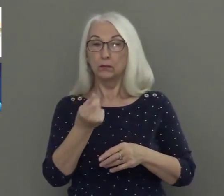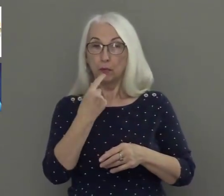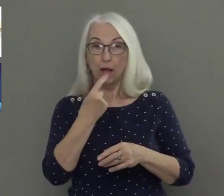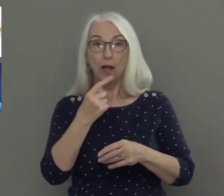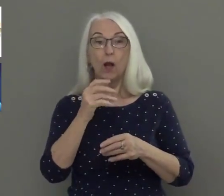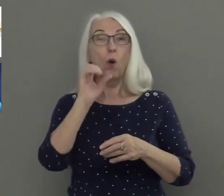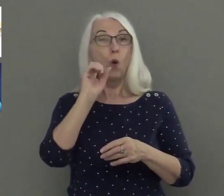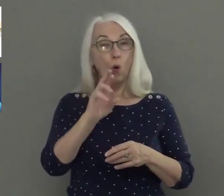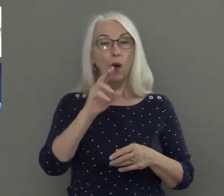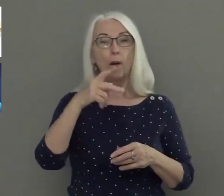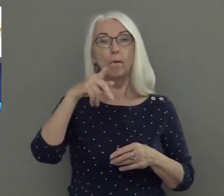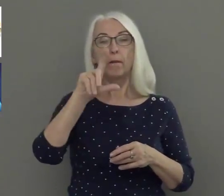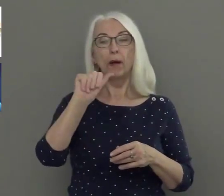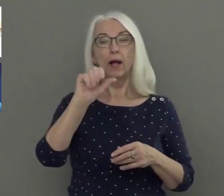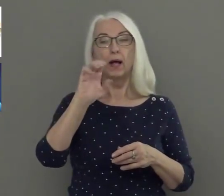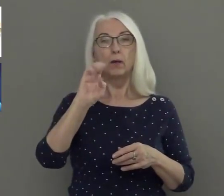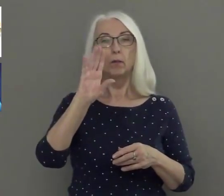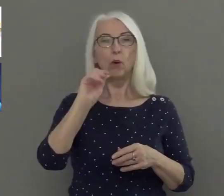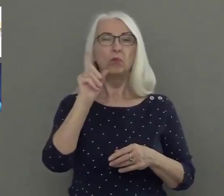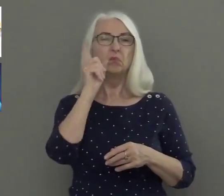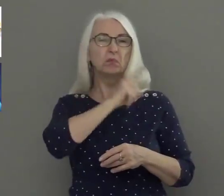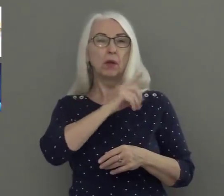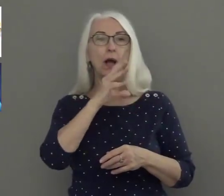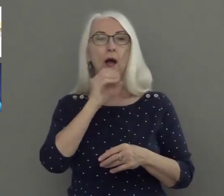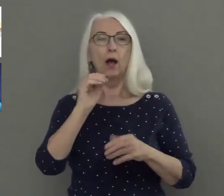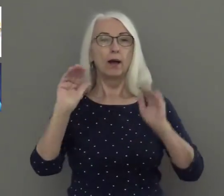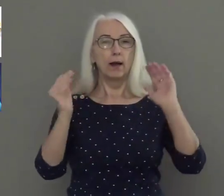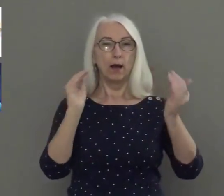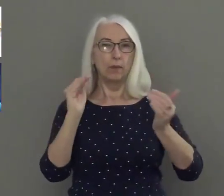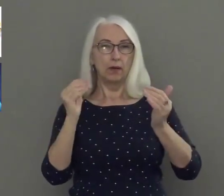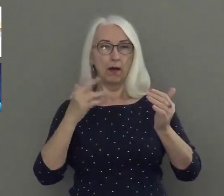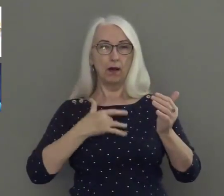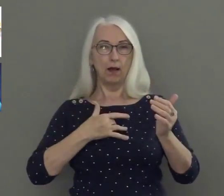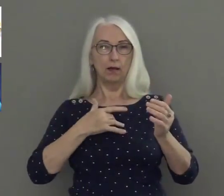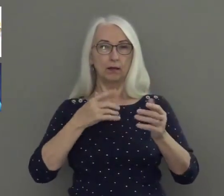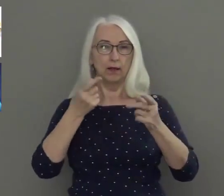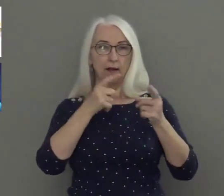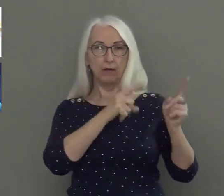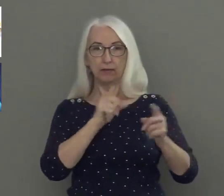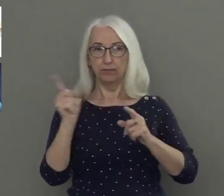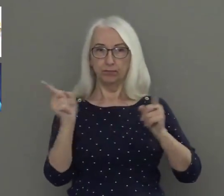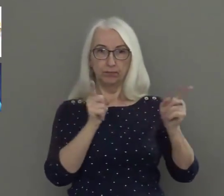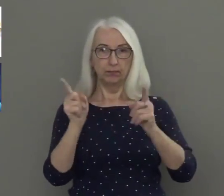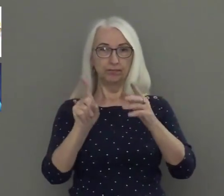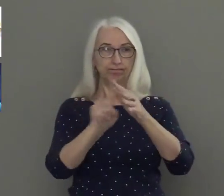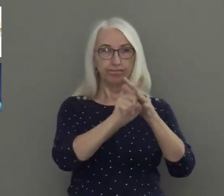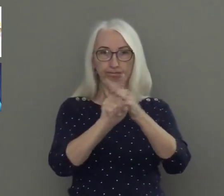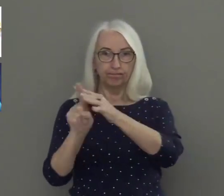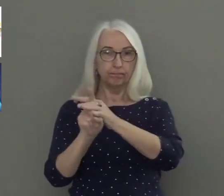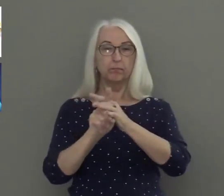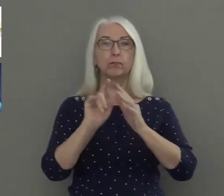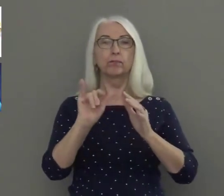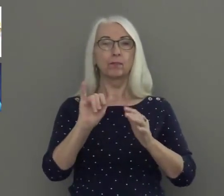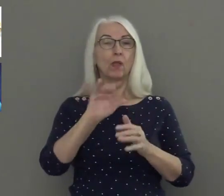supplements or placebo and compared cardiovascular event occurrences,